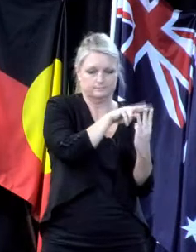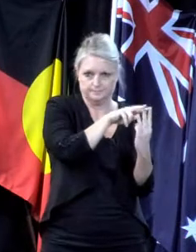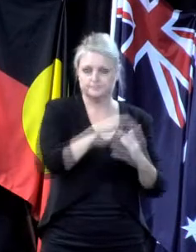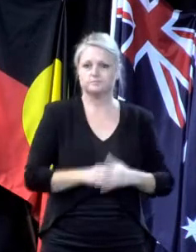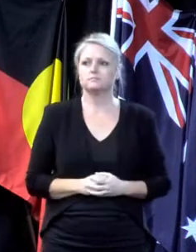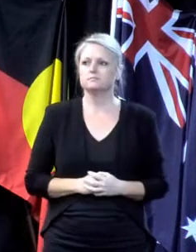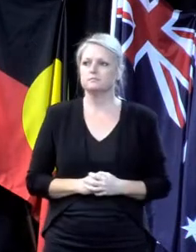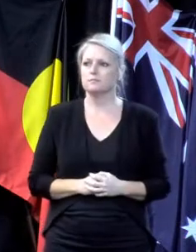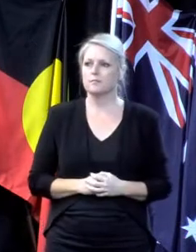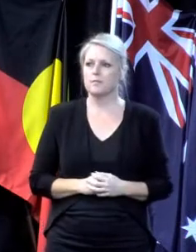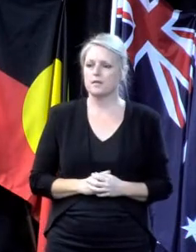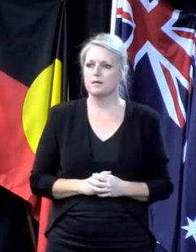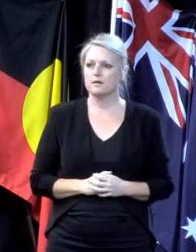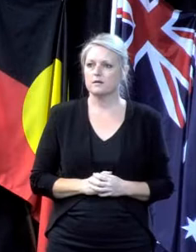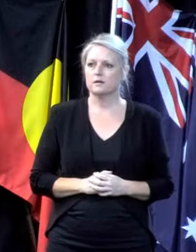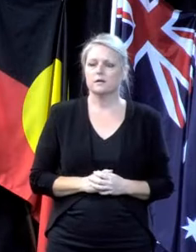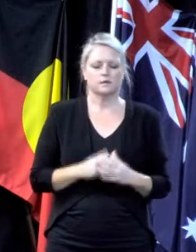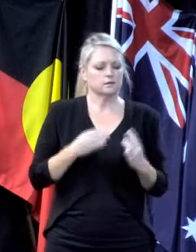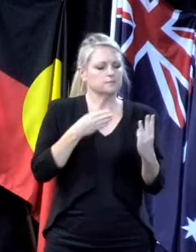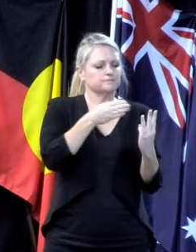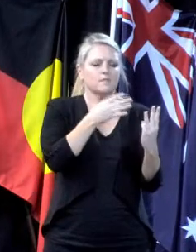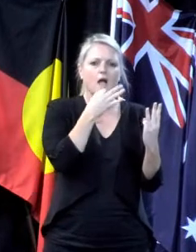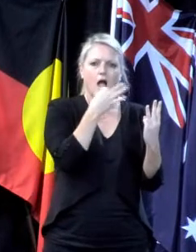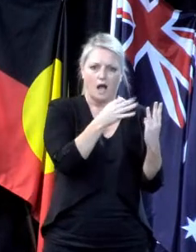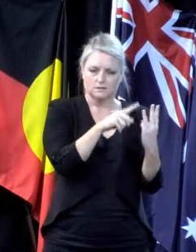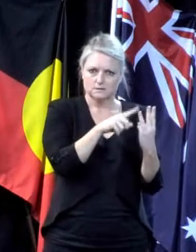Ms Swancutt, you have identified some current policies and practices